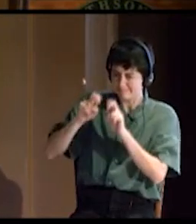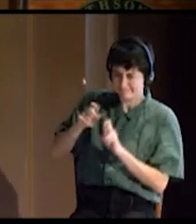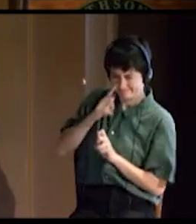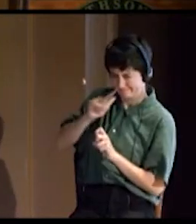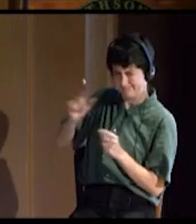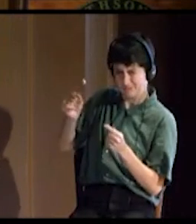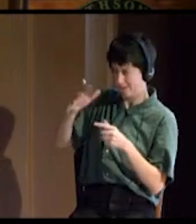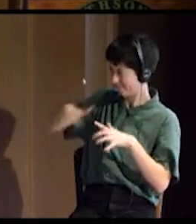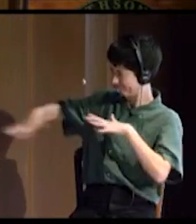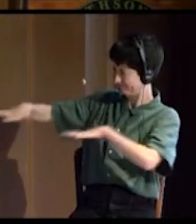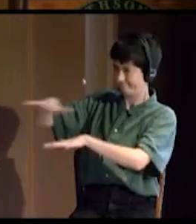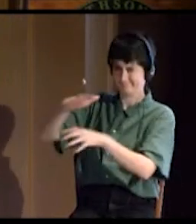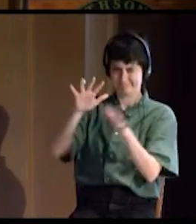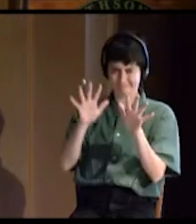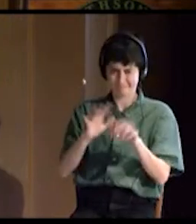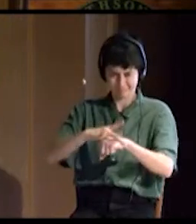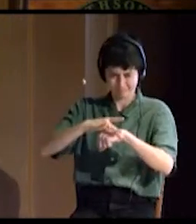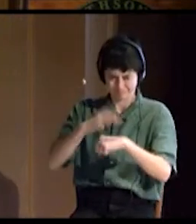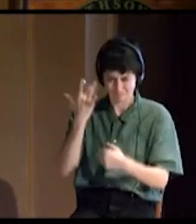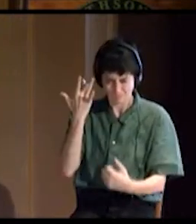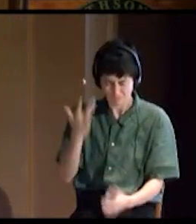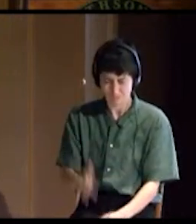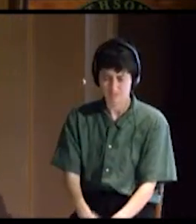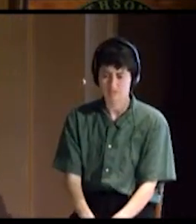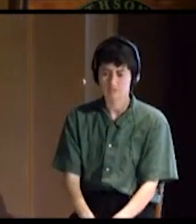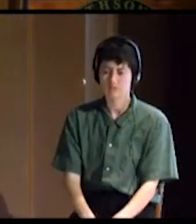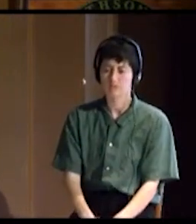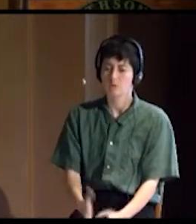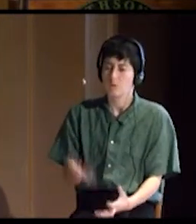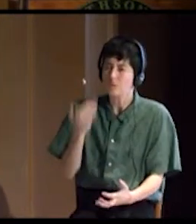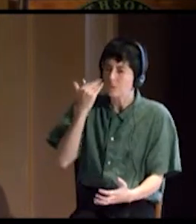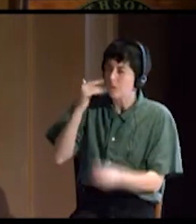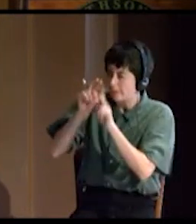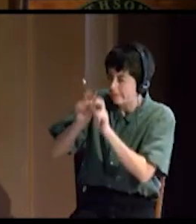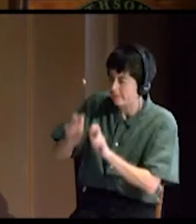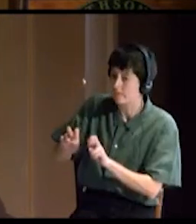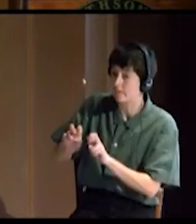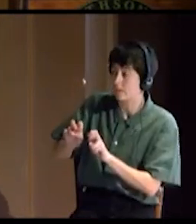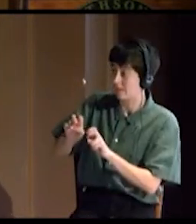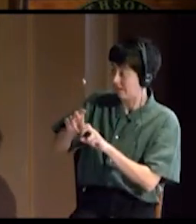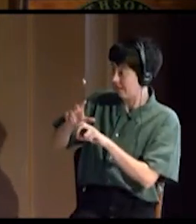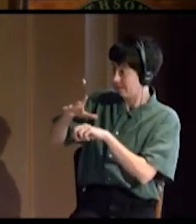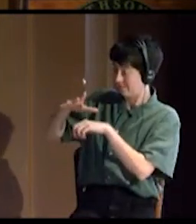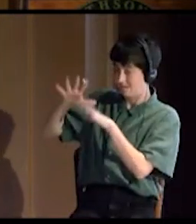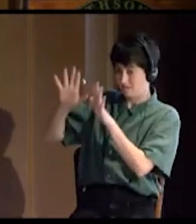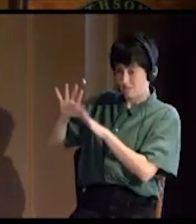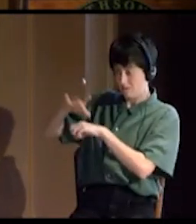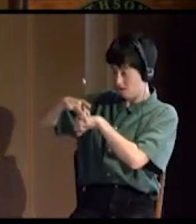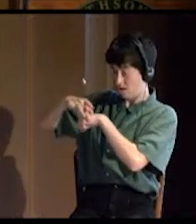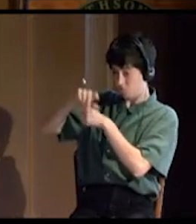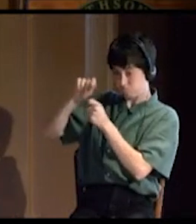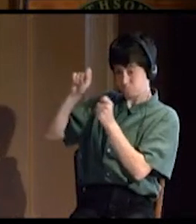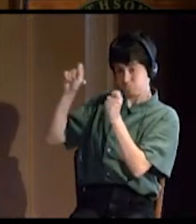and lineages responded when the climate changed over the past 50 million years ago until today. And then in cherry genus,